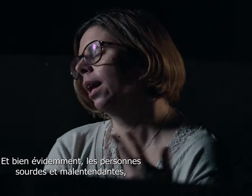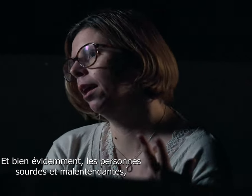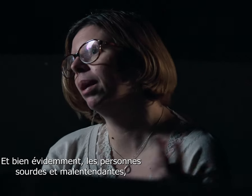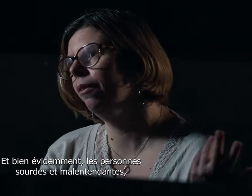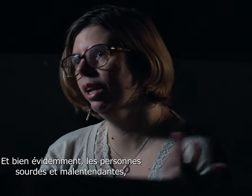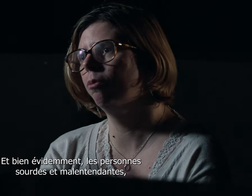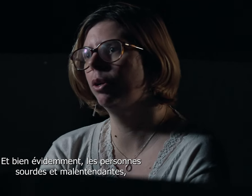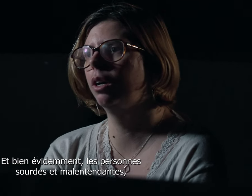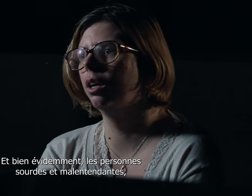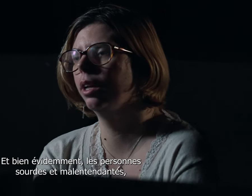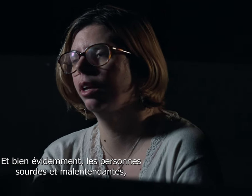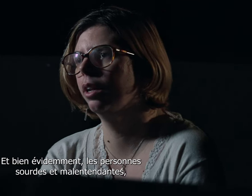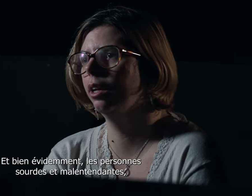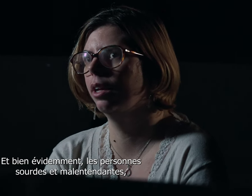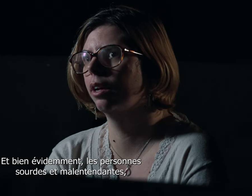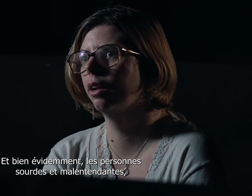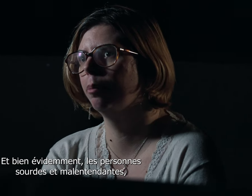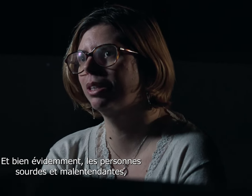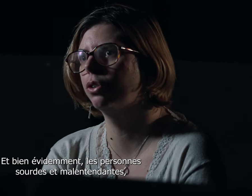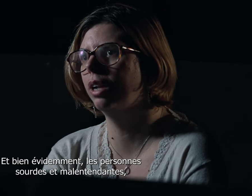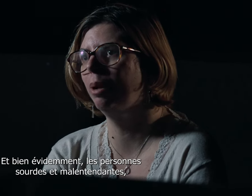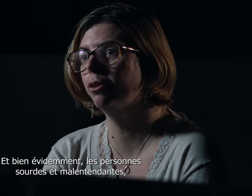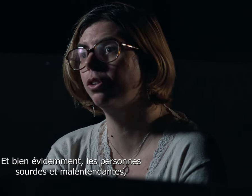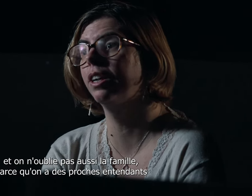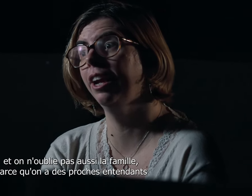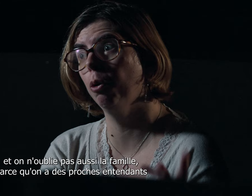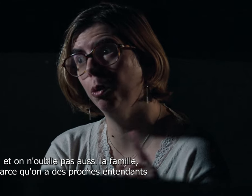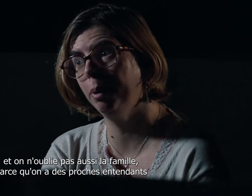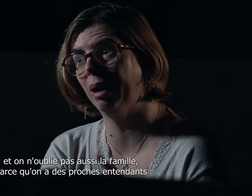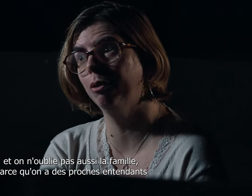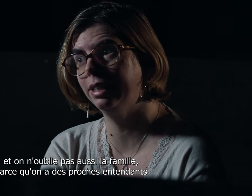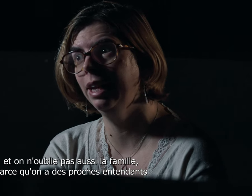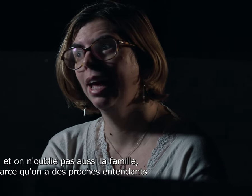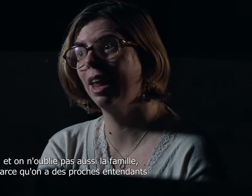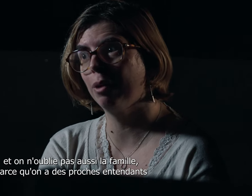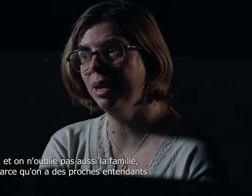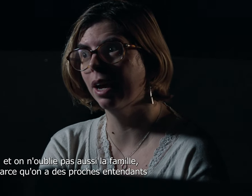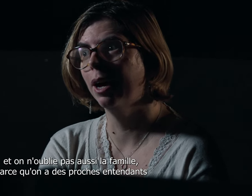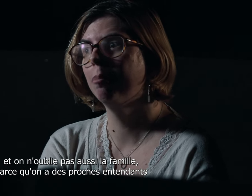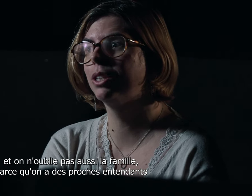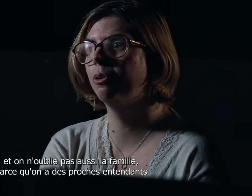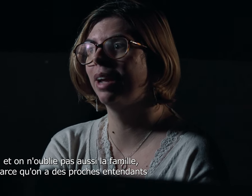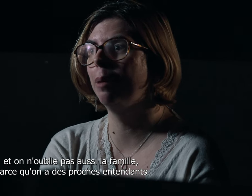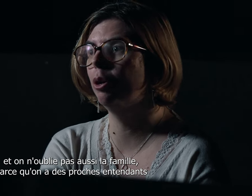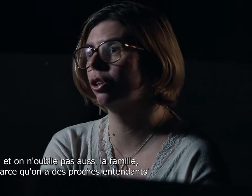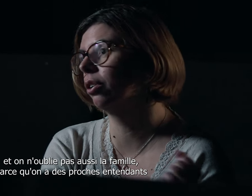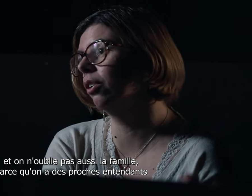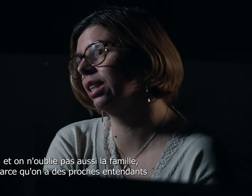And of course, deaf and hard of hearing people, and we don't forget the family too, because we have hearing relatives